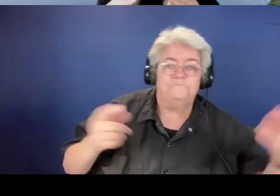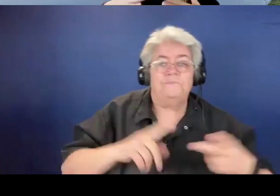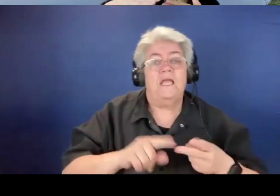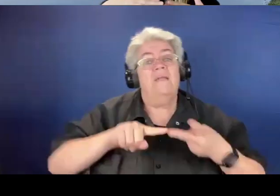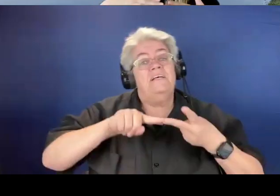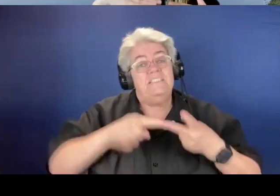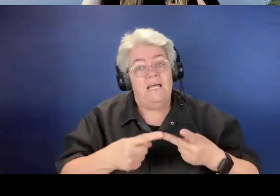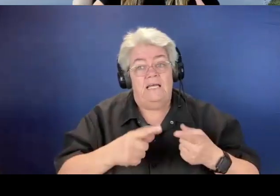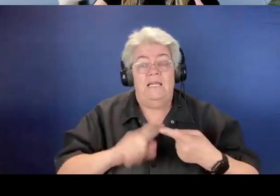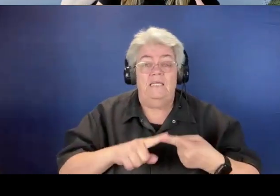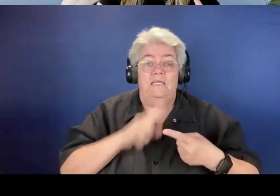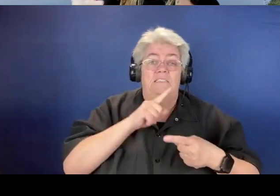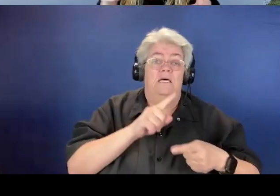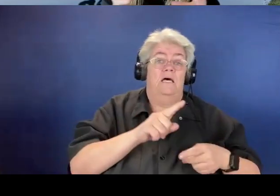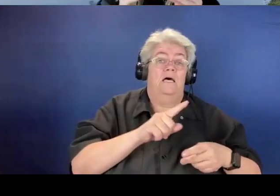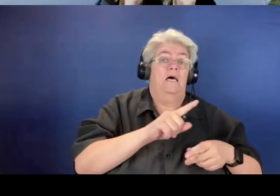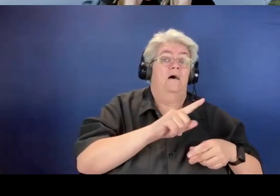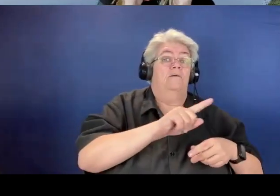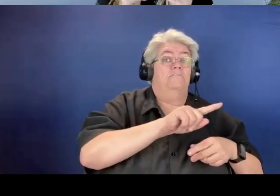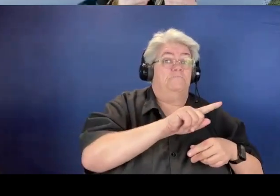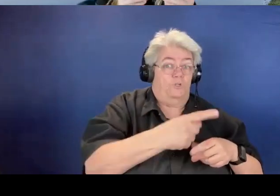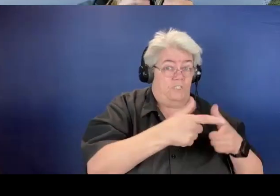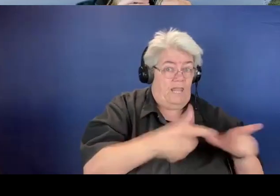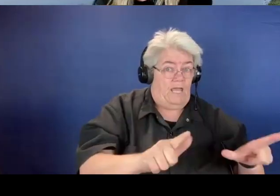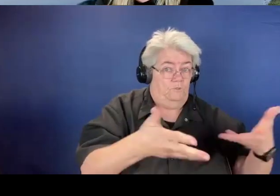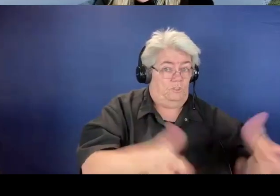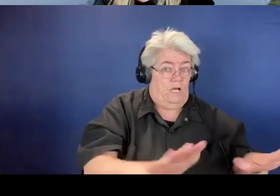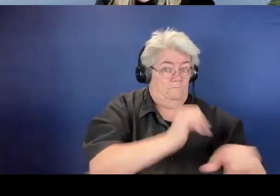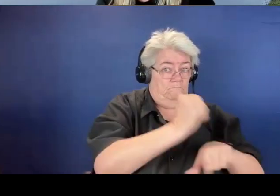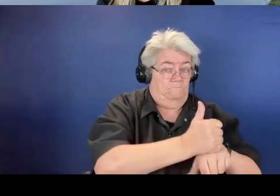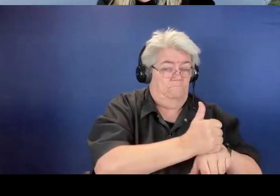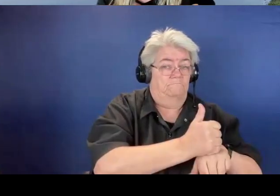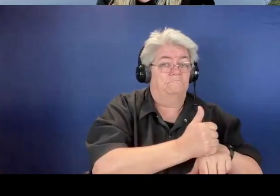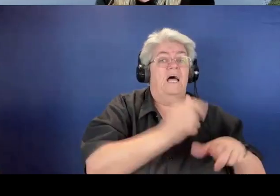add an additional language after they have one language that is firmly established.